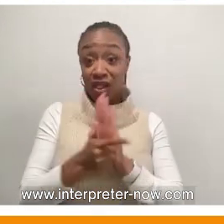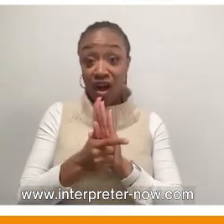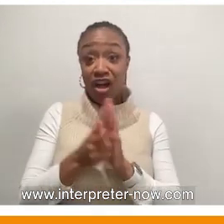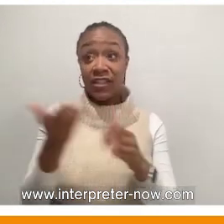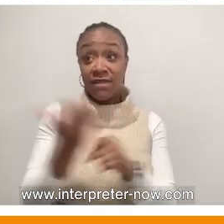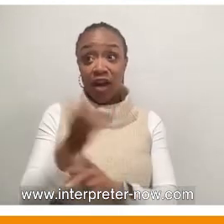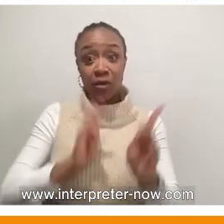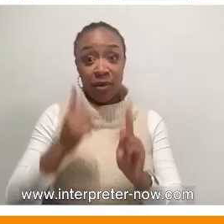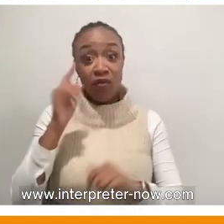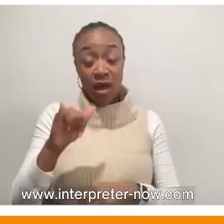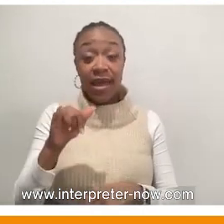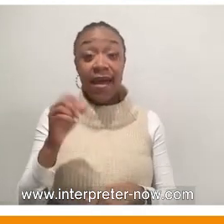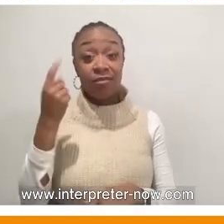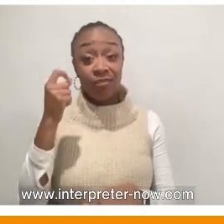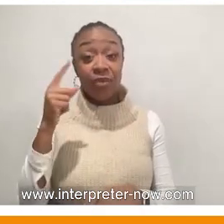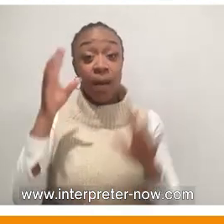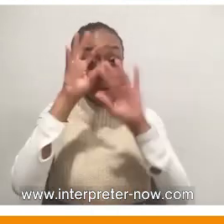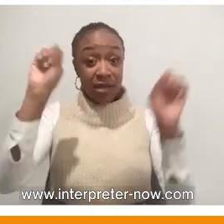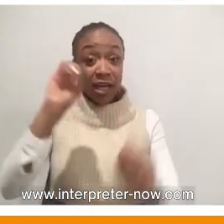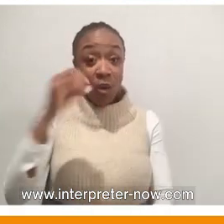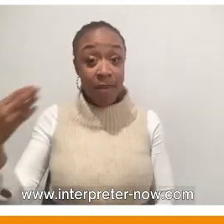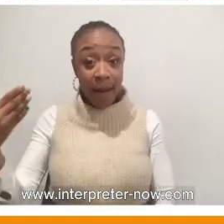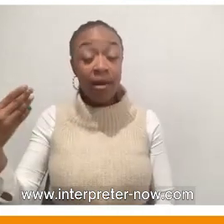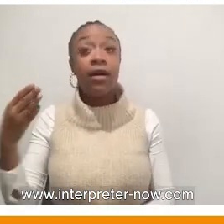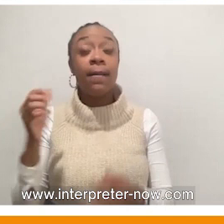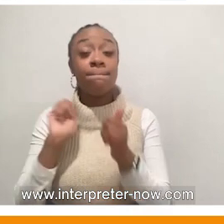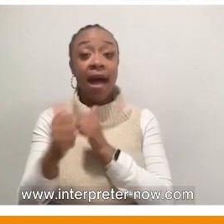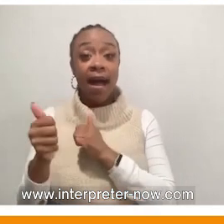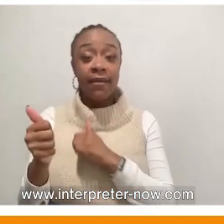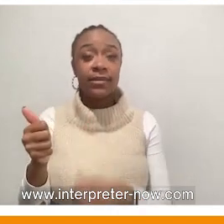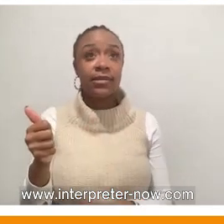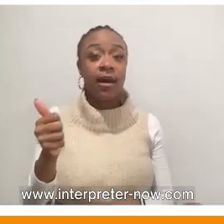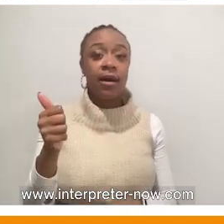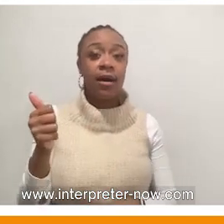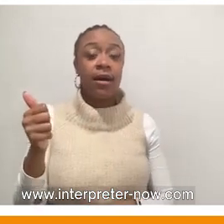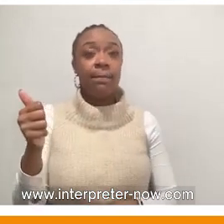Obama passed a law or policy to protect employees from having those type of conversations.